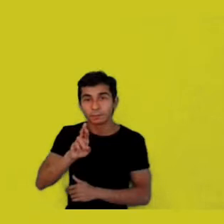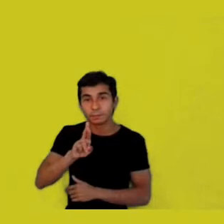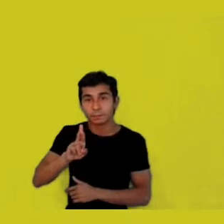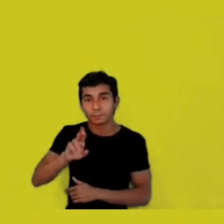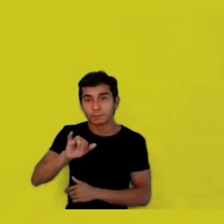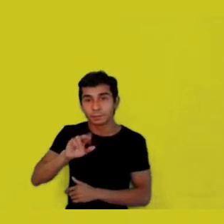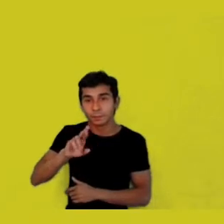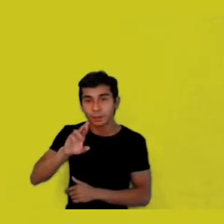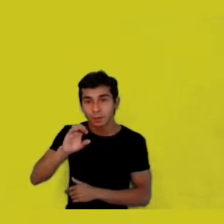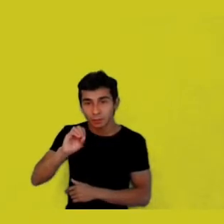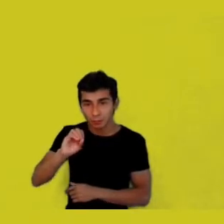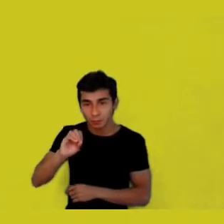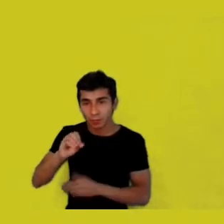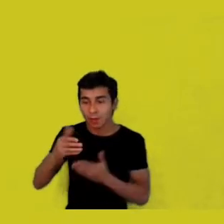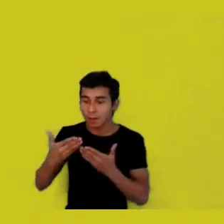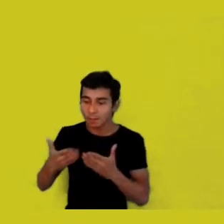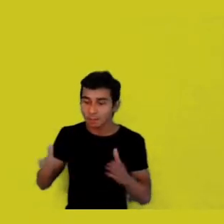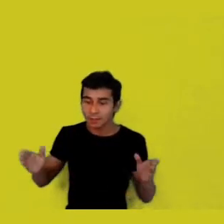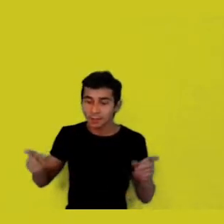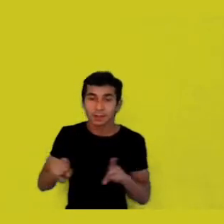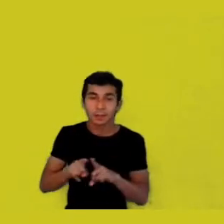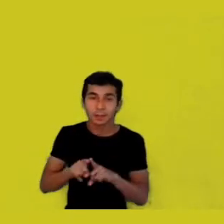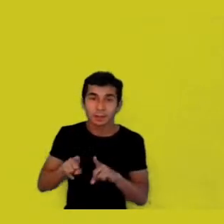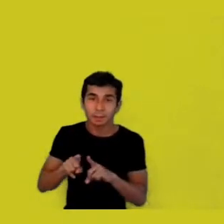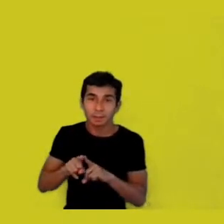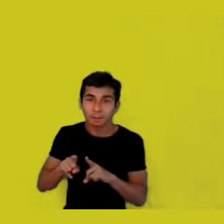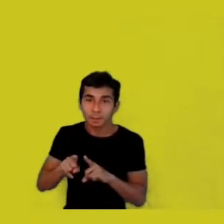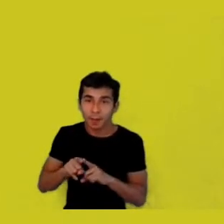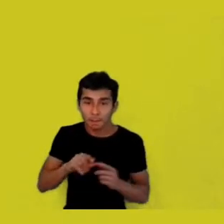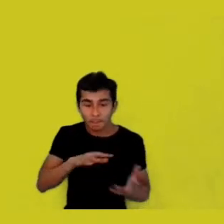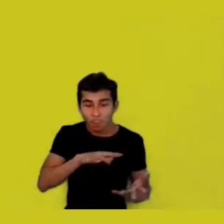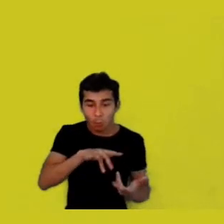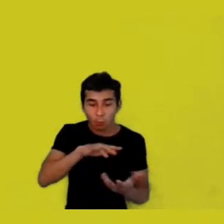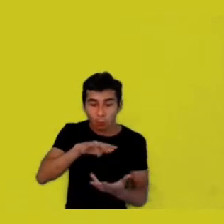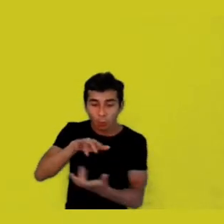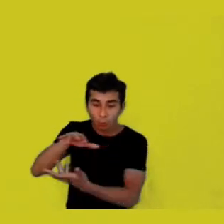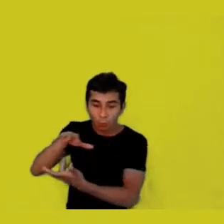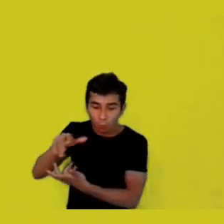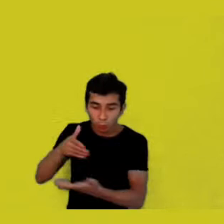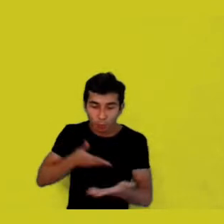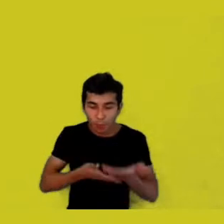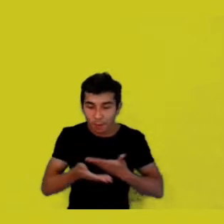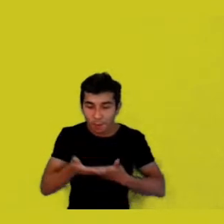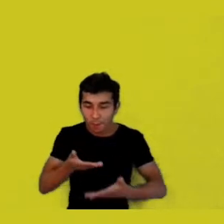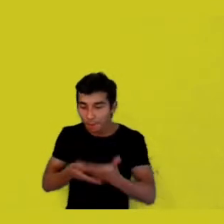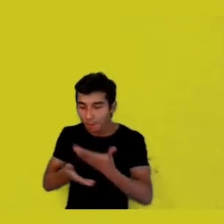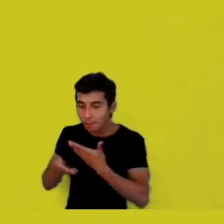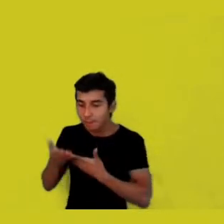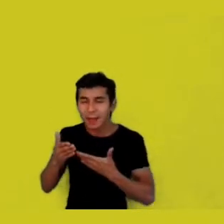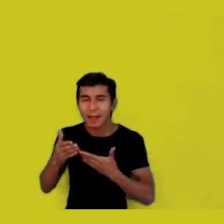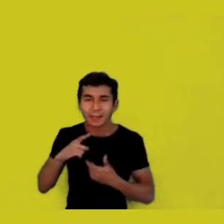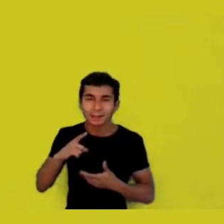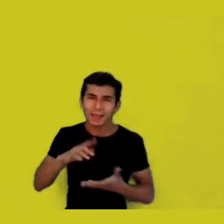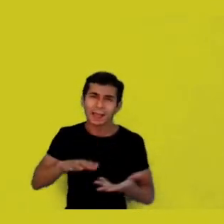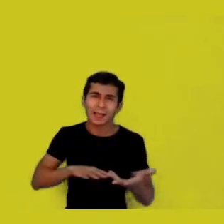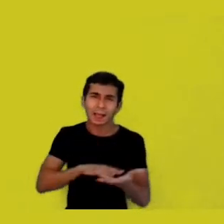proposes these chaotic openings, in this case, meaning, indeed, opening.